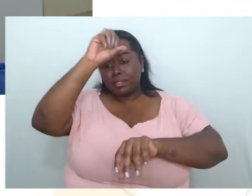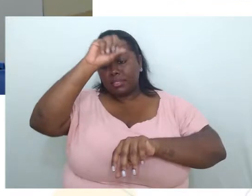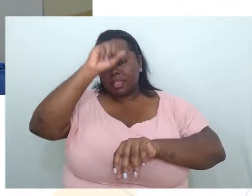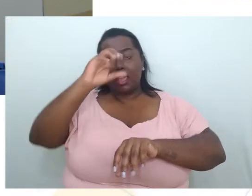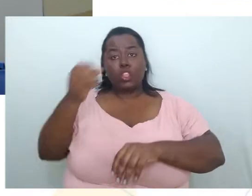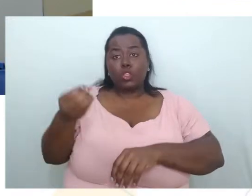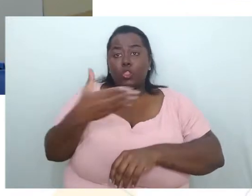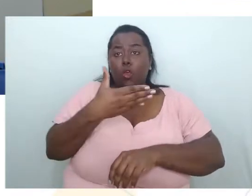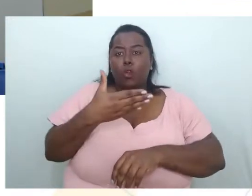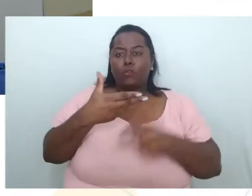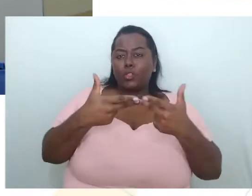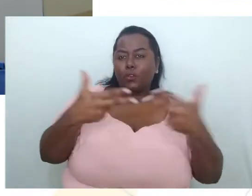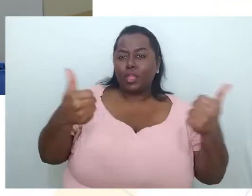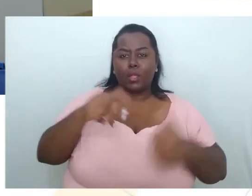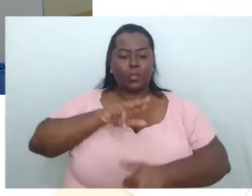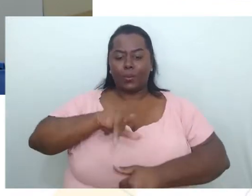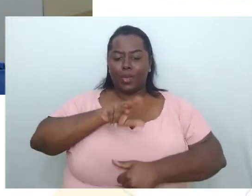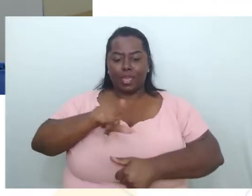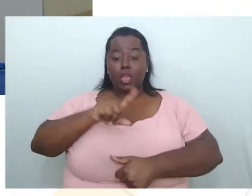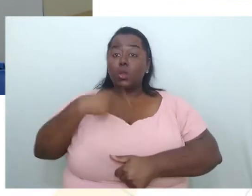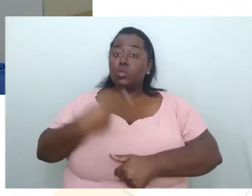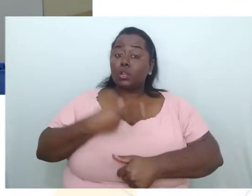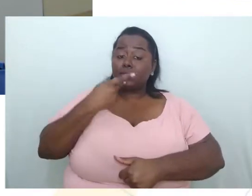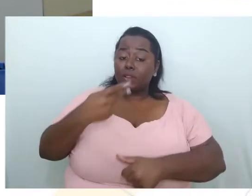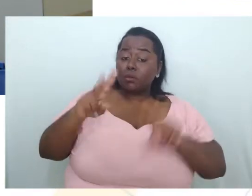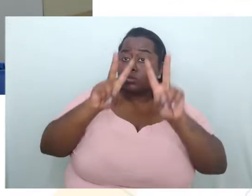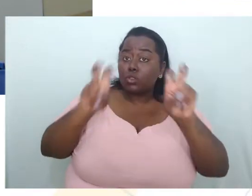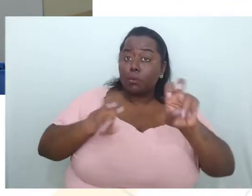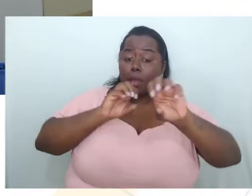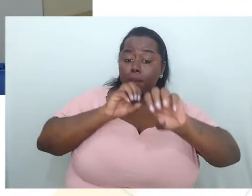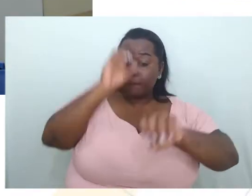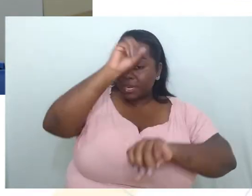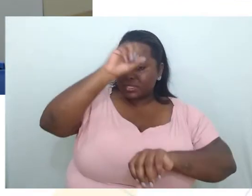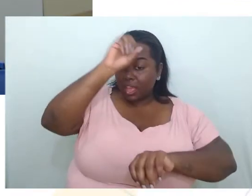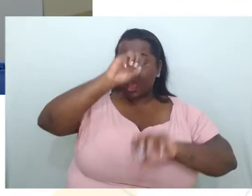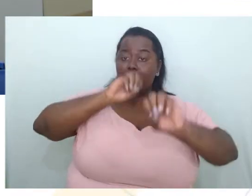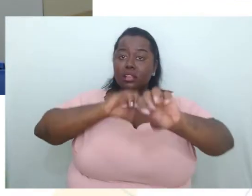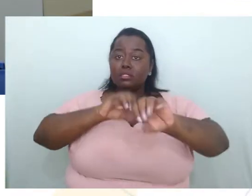what we are talking about is learning and teaching that is organized,